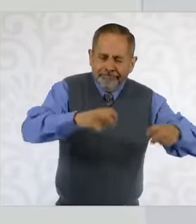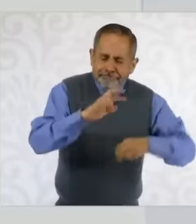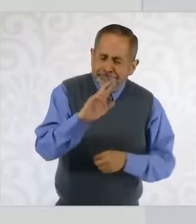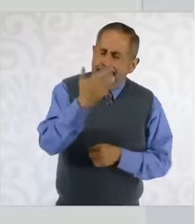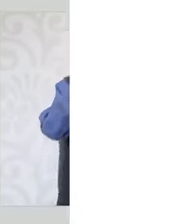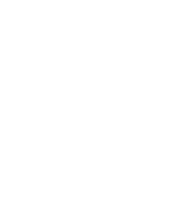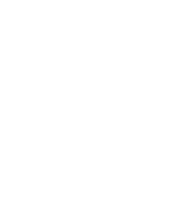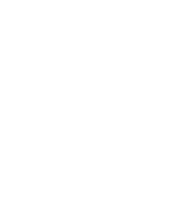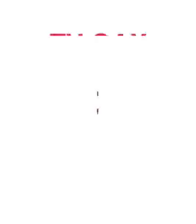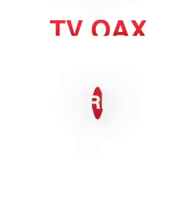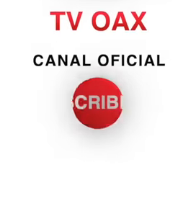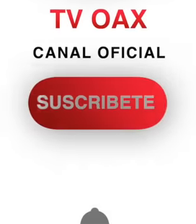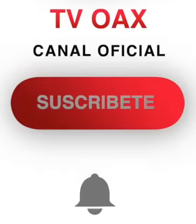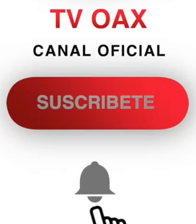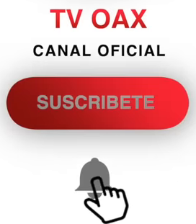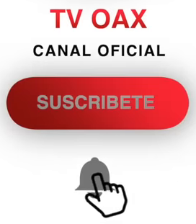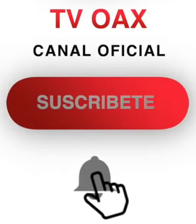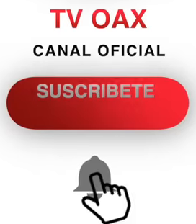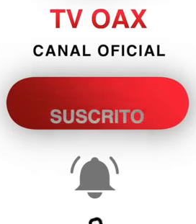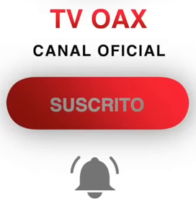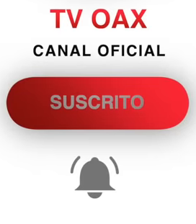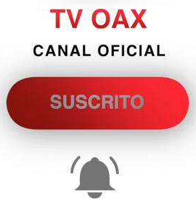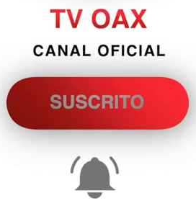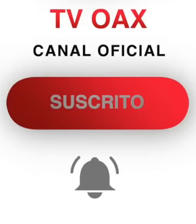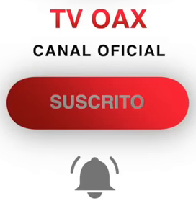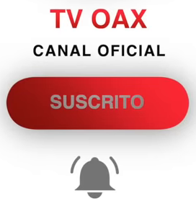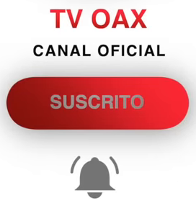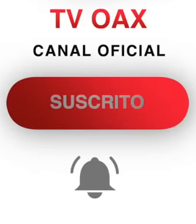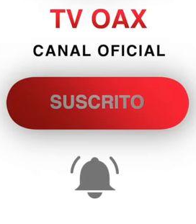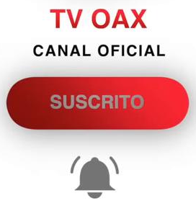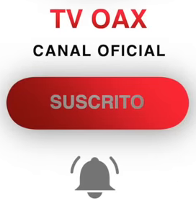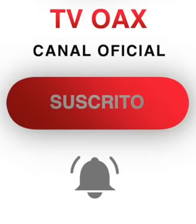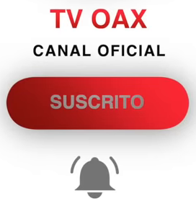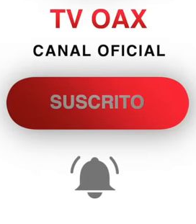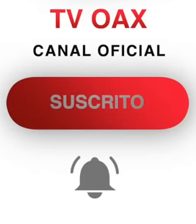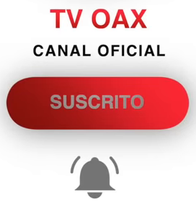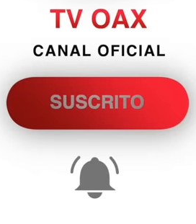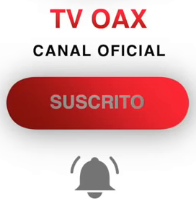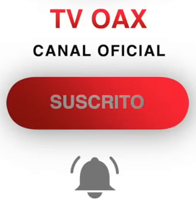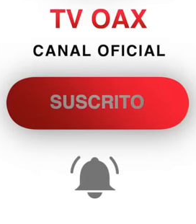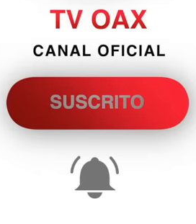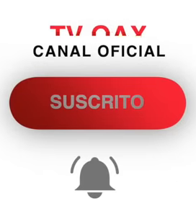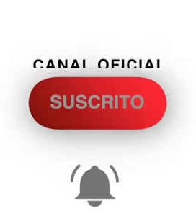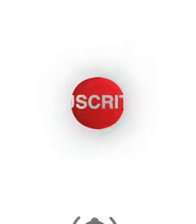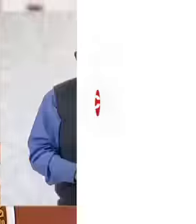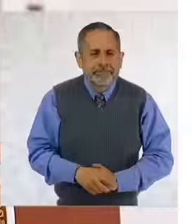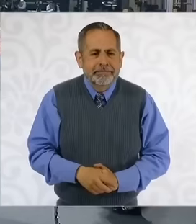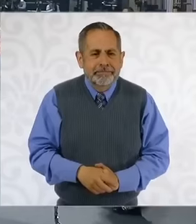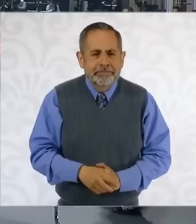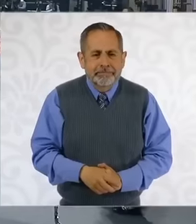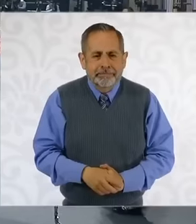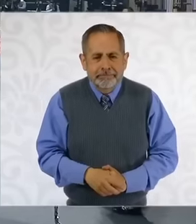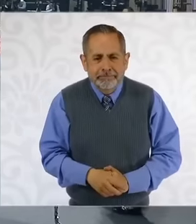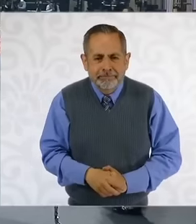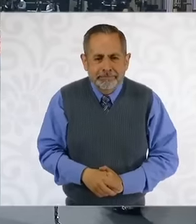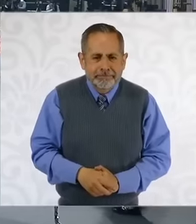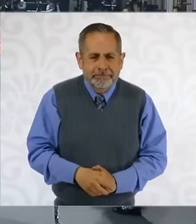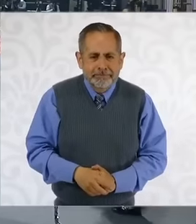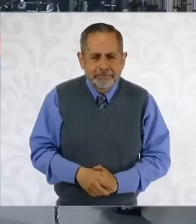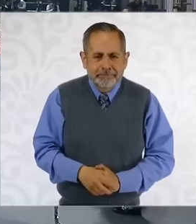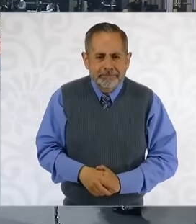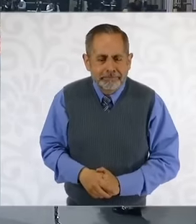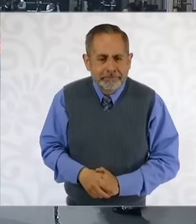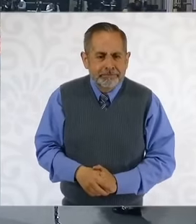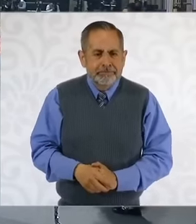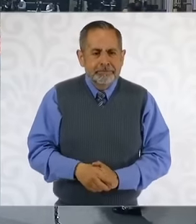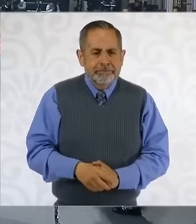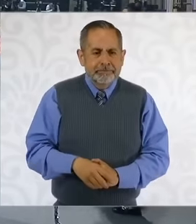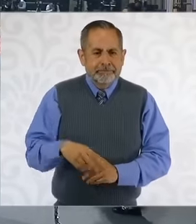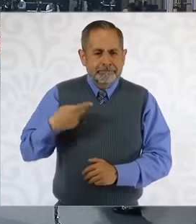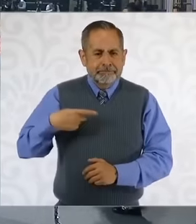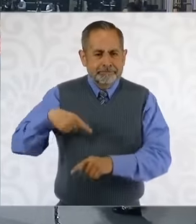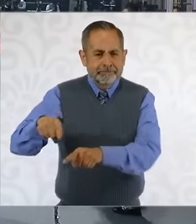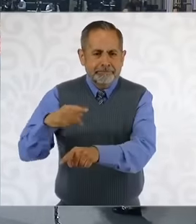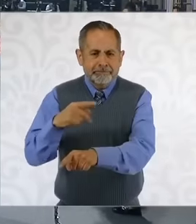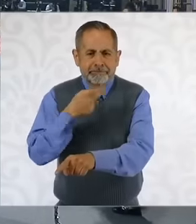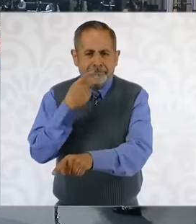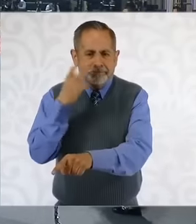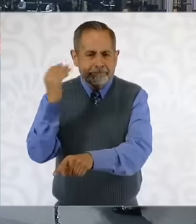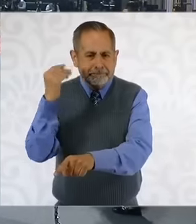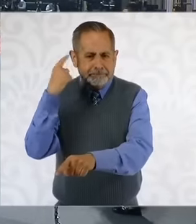classes, the supposed coup d'état because the common people, those of us who travel in the subway you laser the